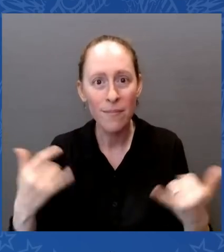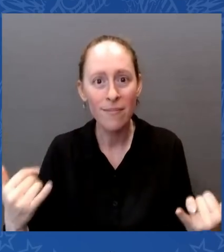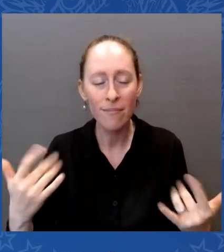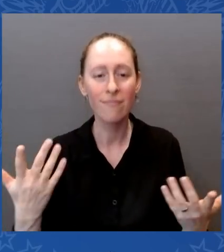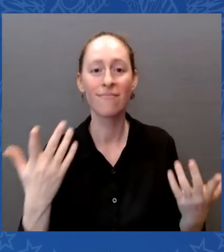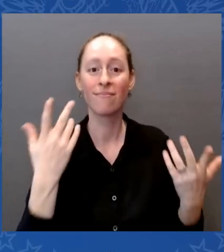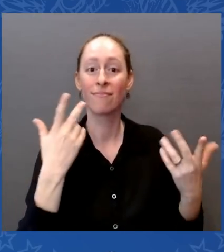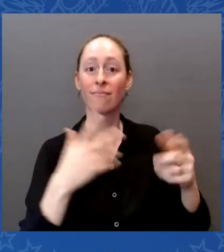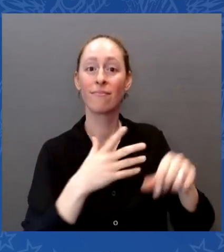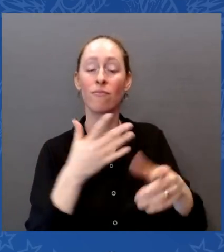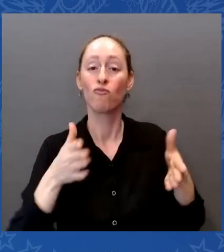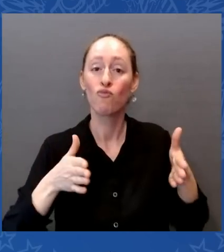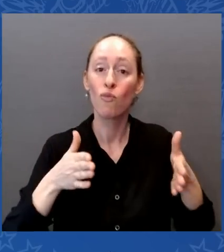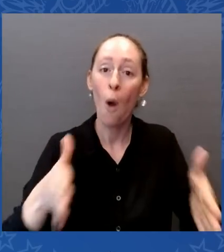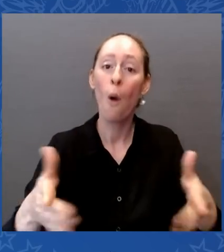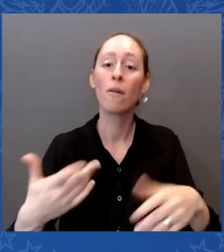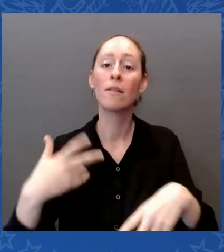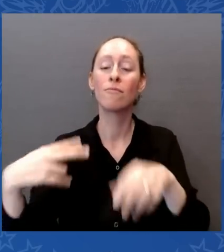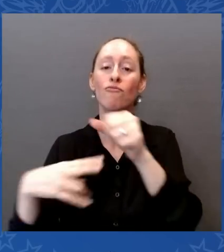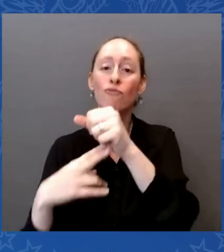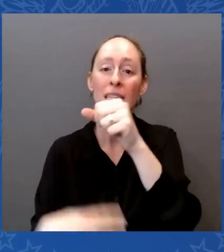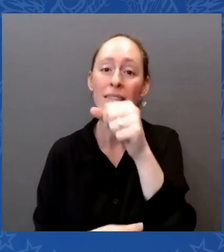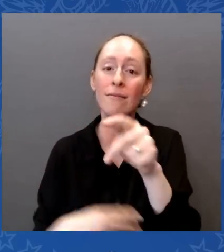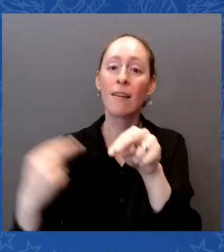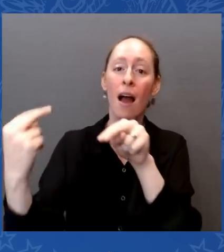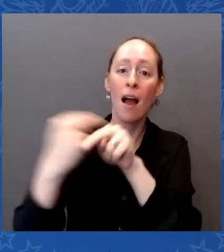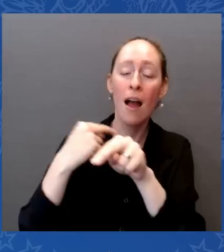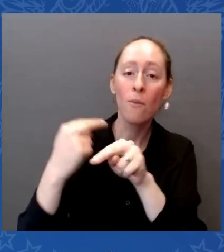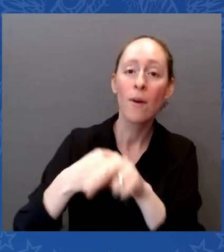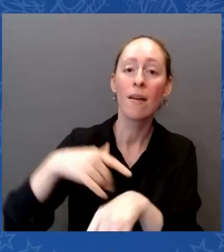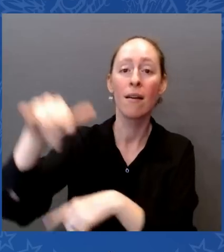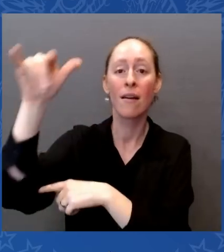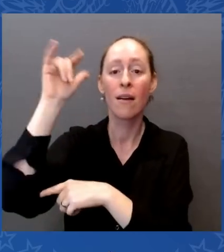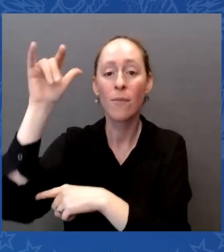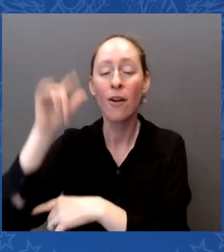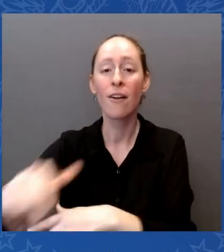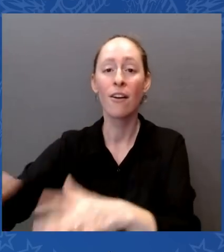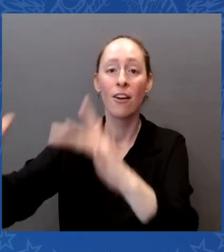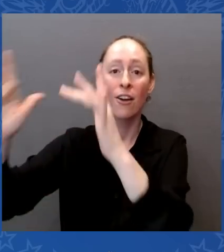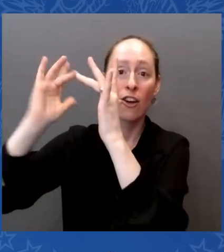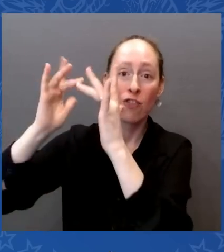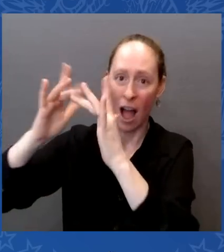And the price of gas at the pump is coming down. It's down $1.20 since this summer,